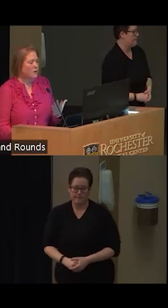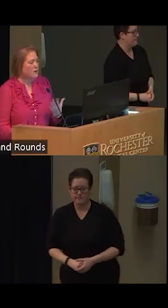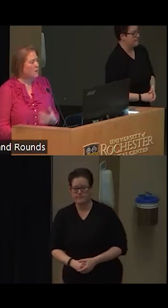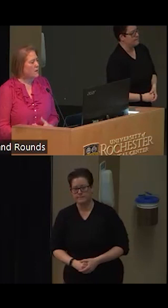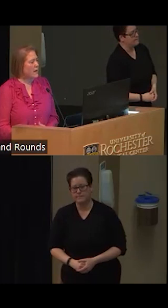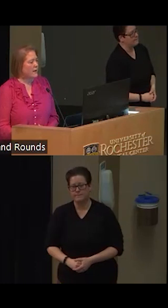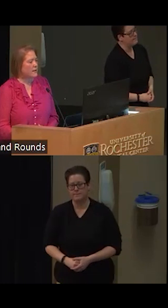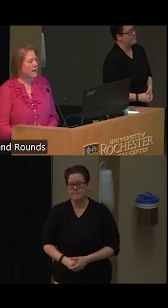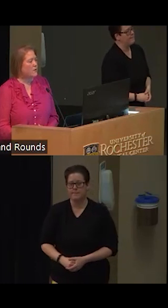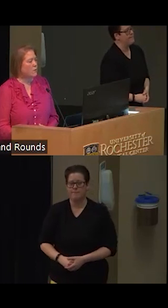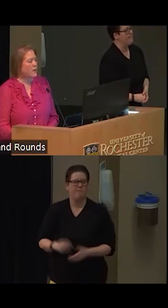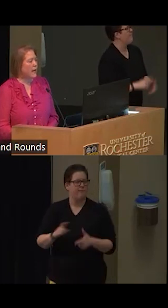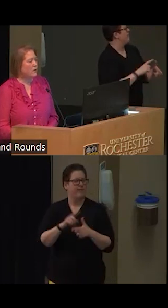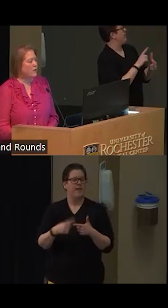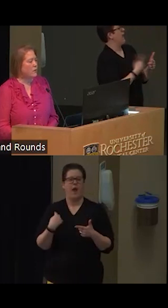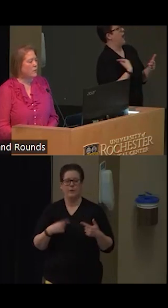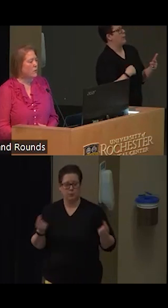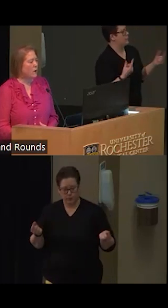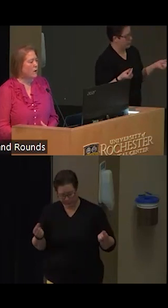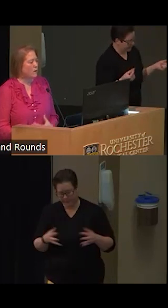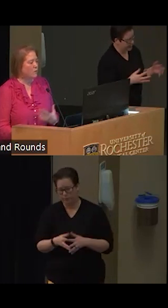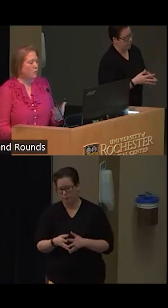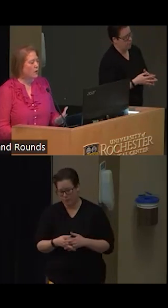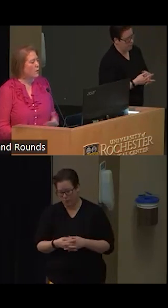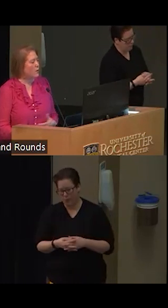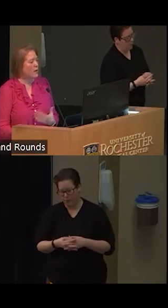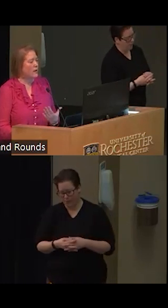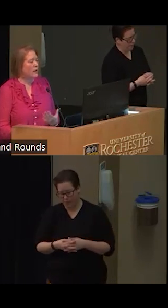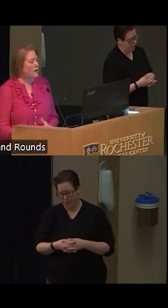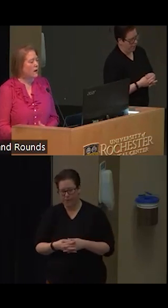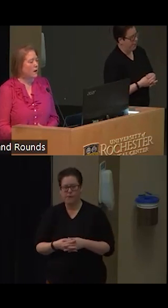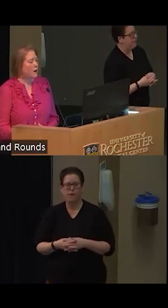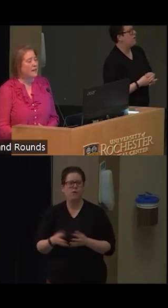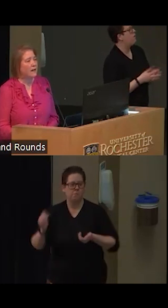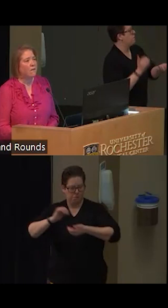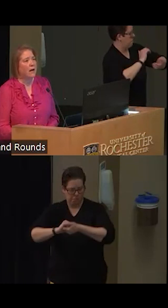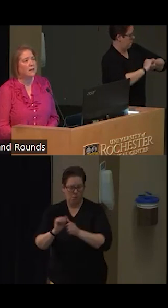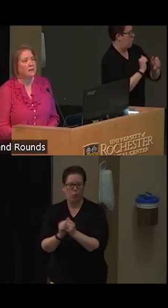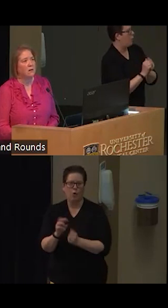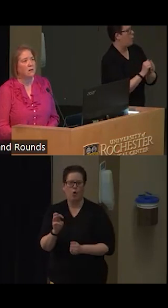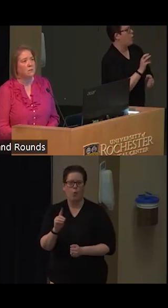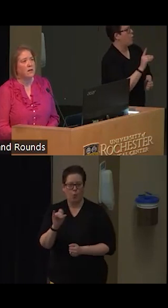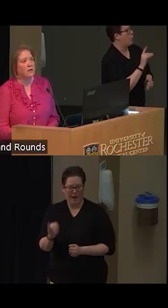just some of the next steps we had to uh in working with Wendy uh identify standardized